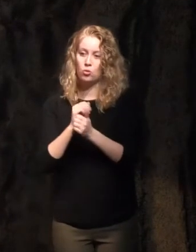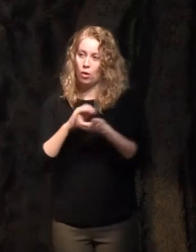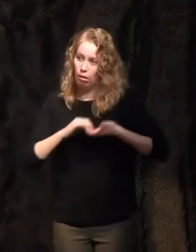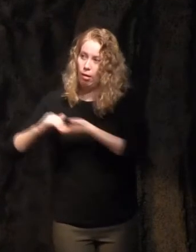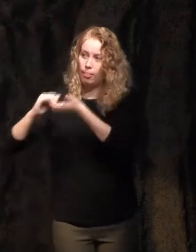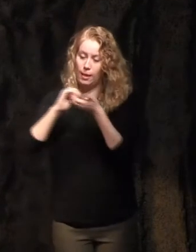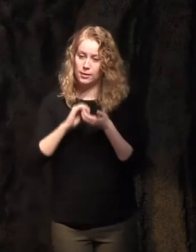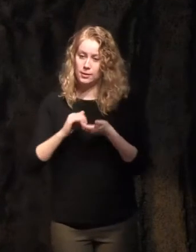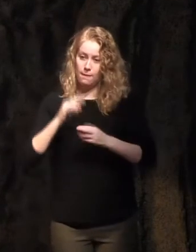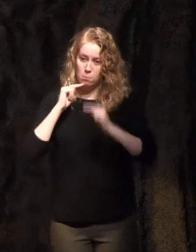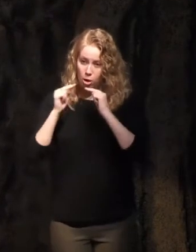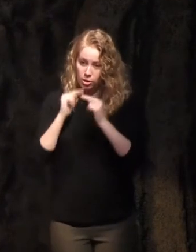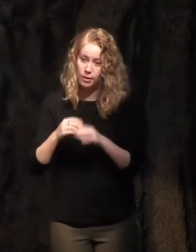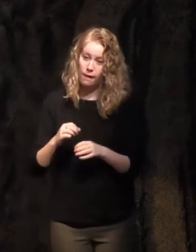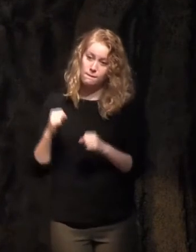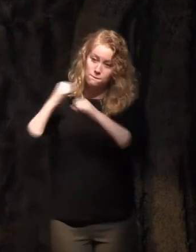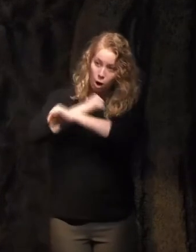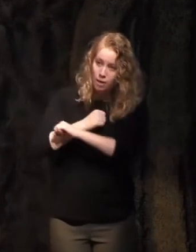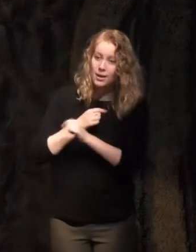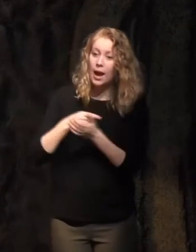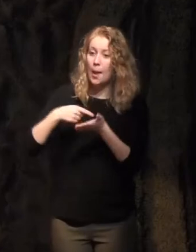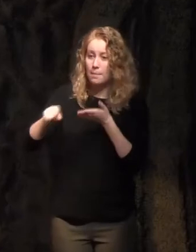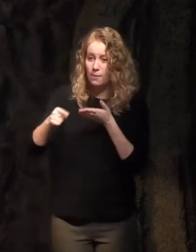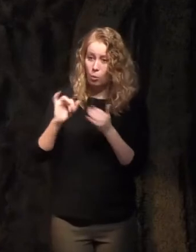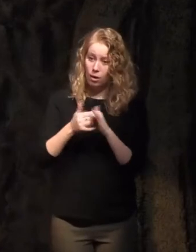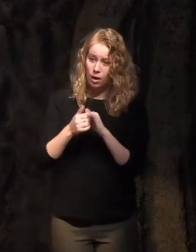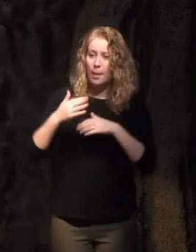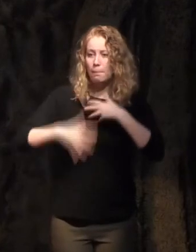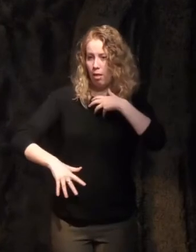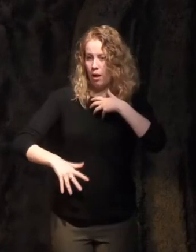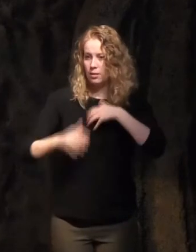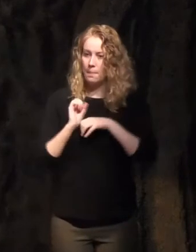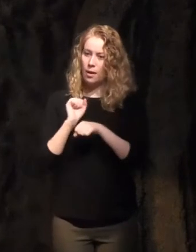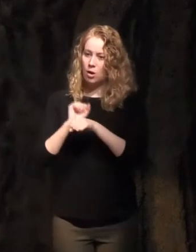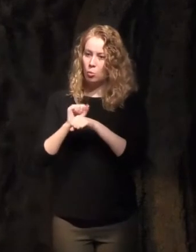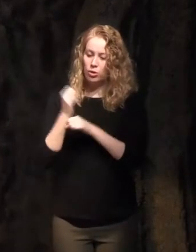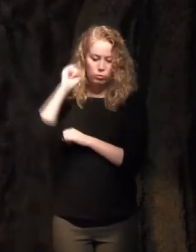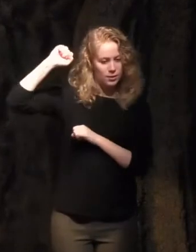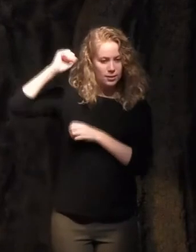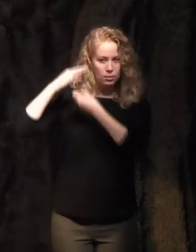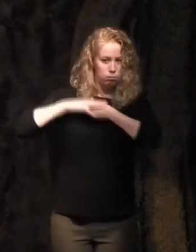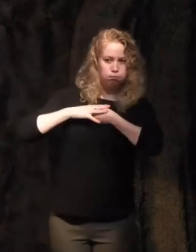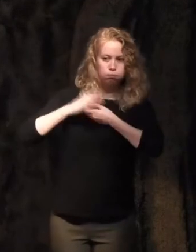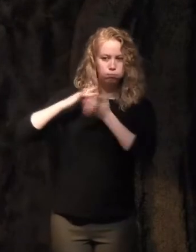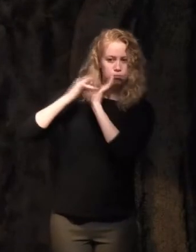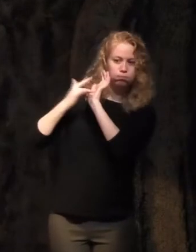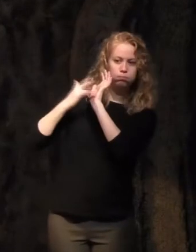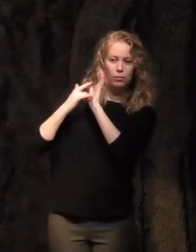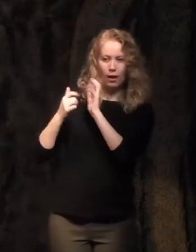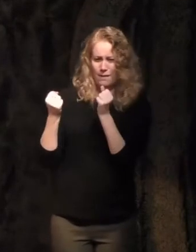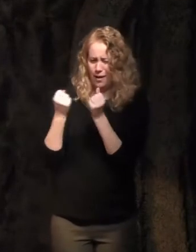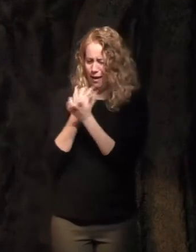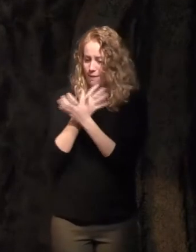fought and paid for in blood by workers resisting the oppressive exploitation of close to every waking moment